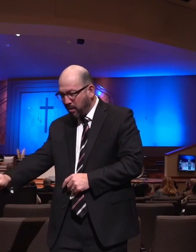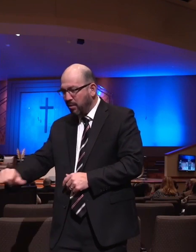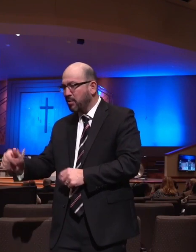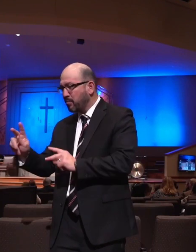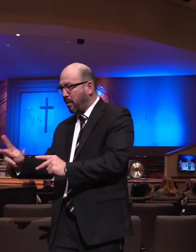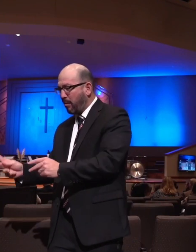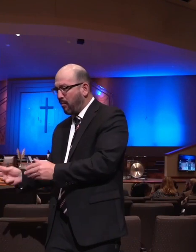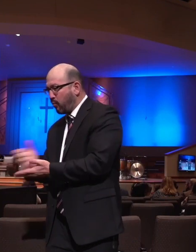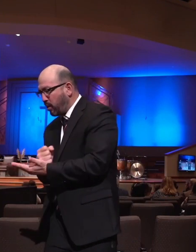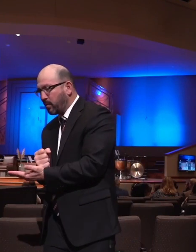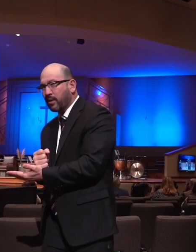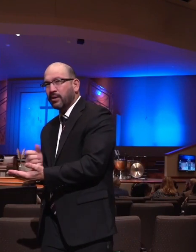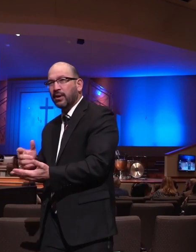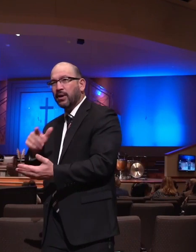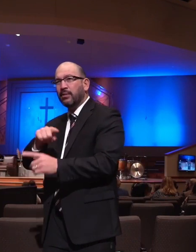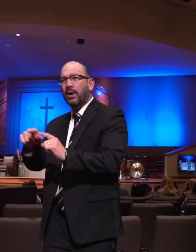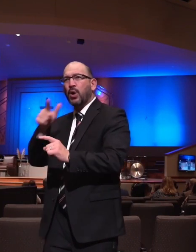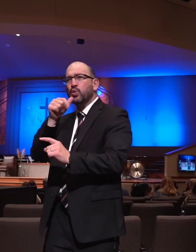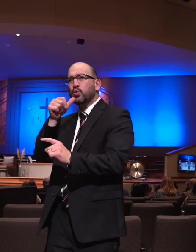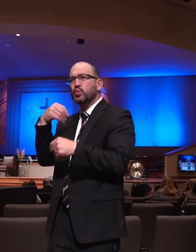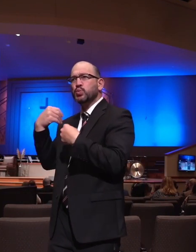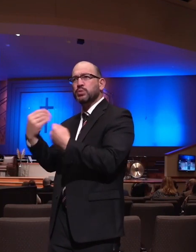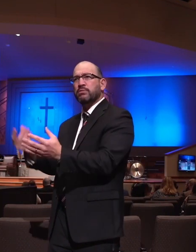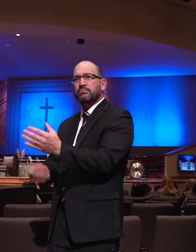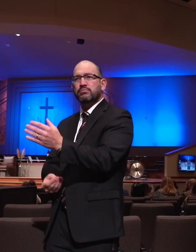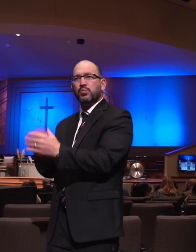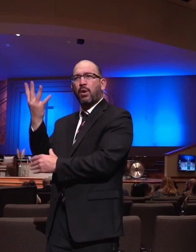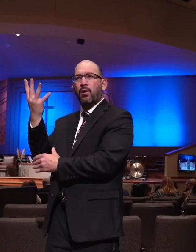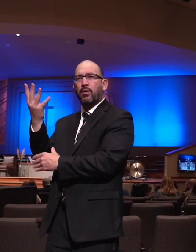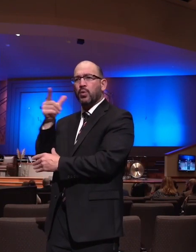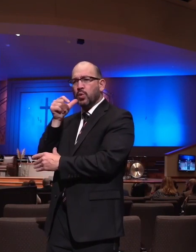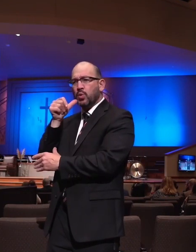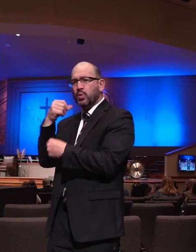of Naaman getting saved isn't named at all because that's what soul winning is